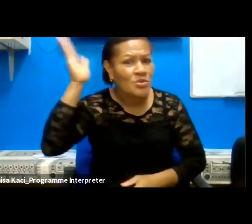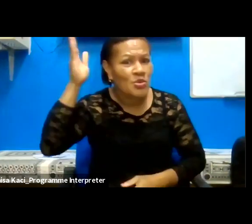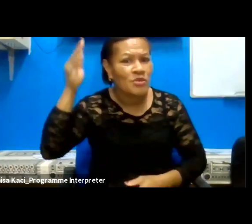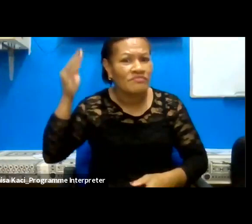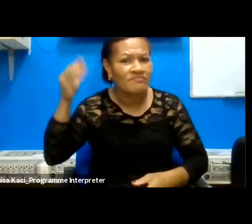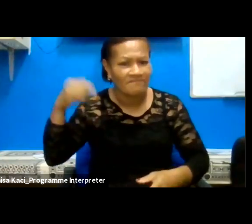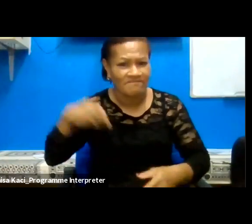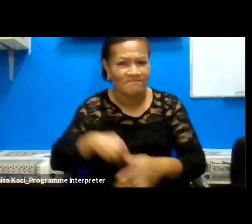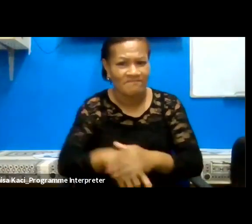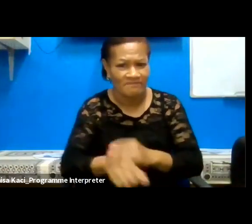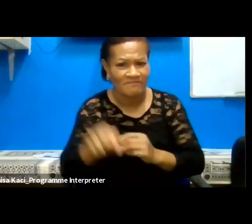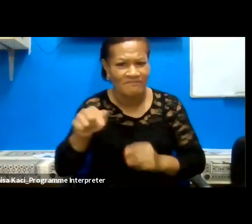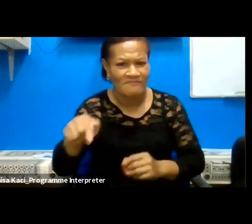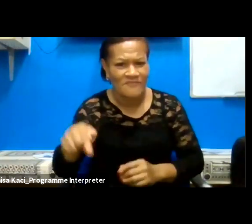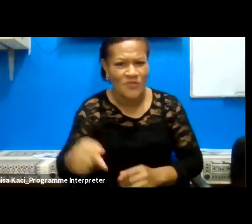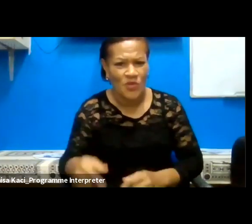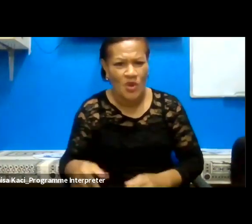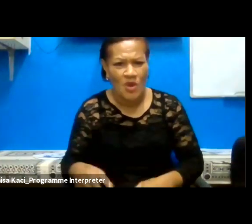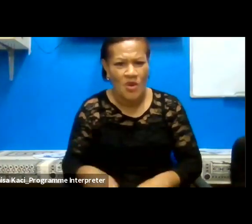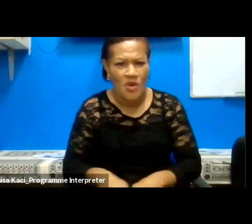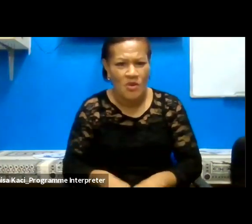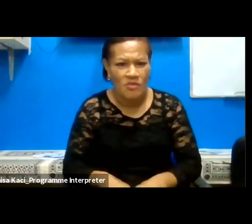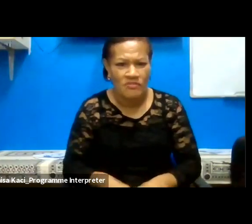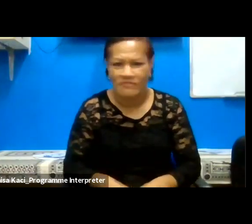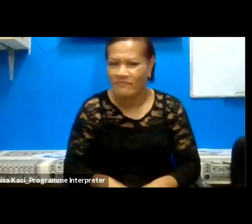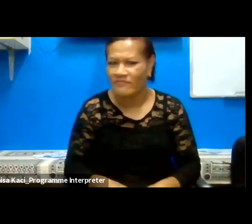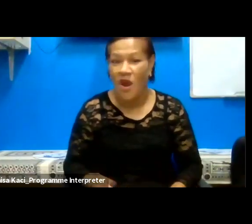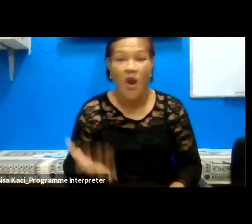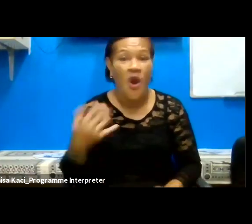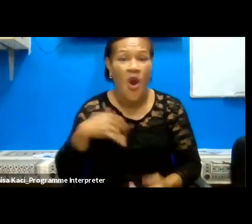them chance to go and walk